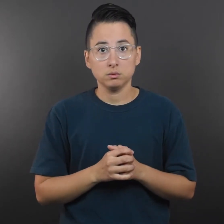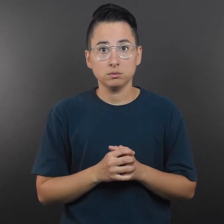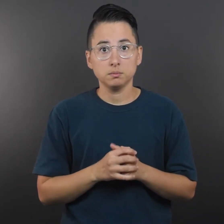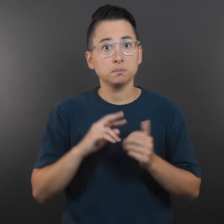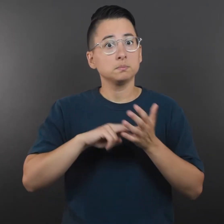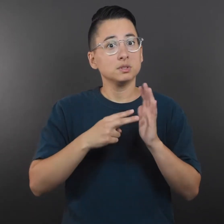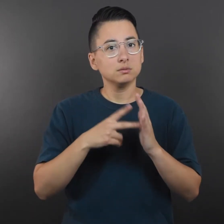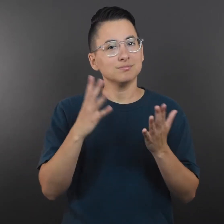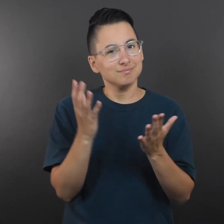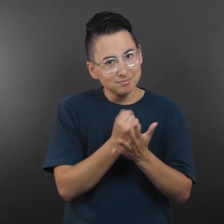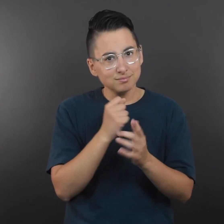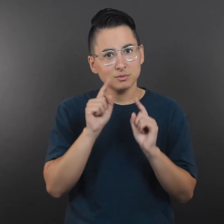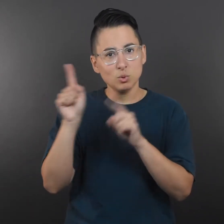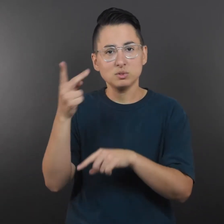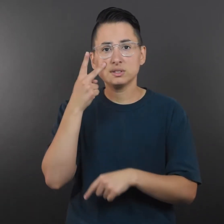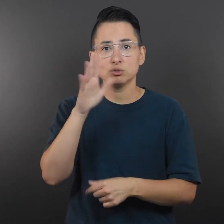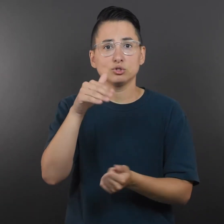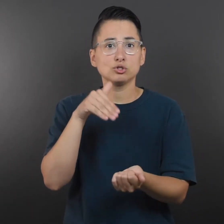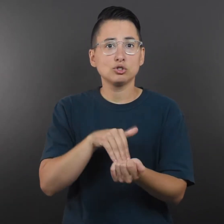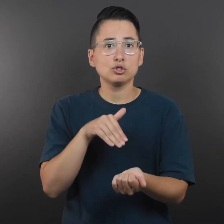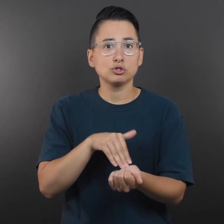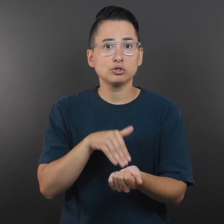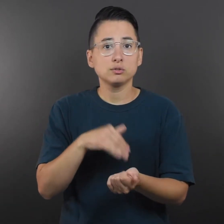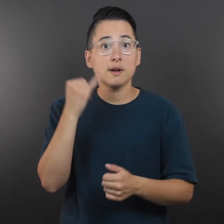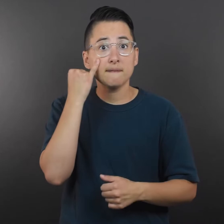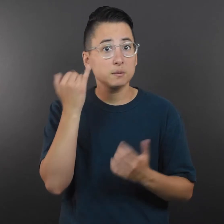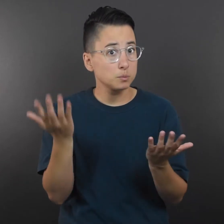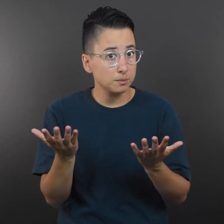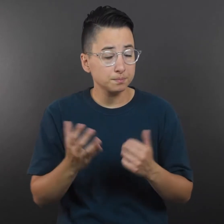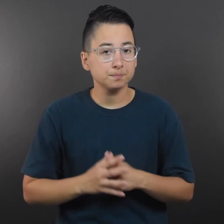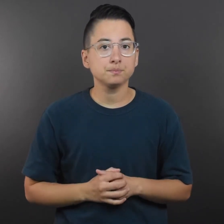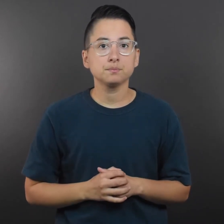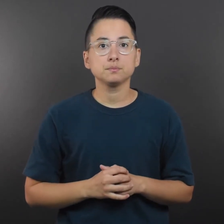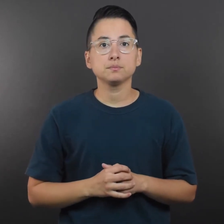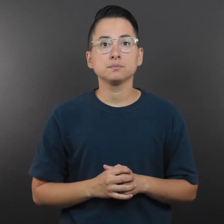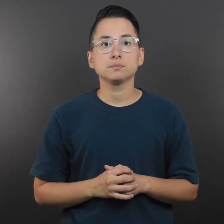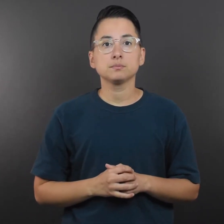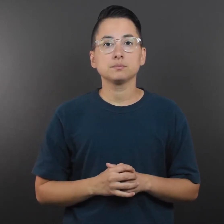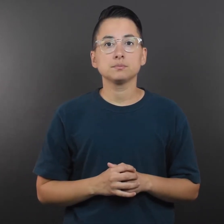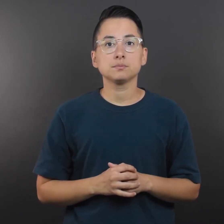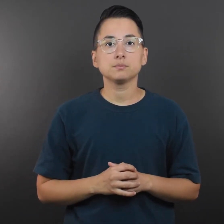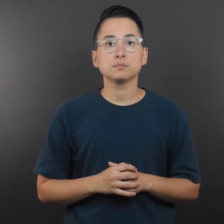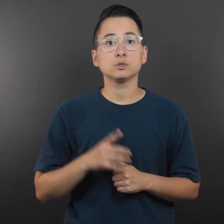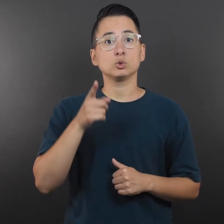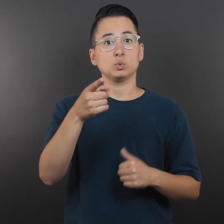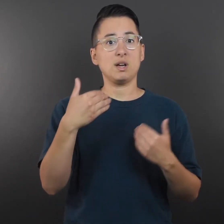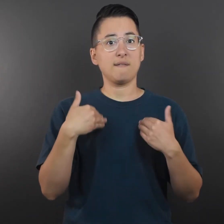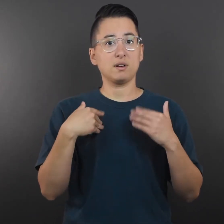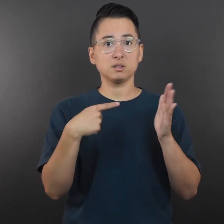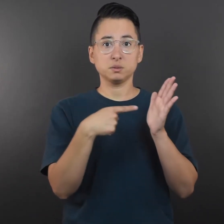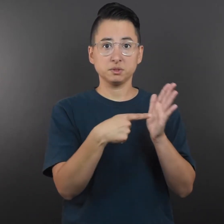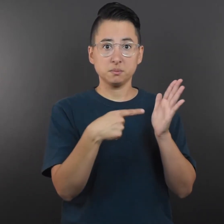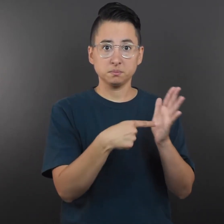See your health care provider if: • You have symptoms or are using your quick-relief